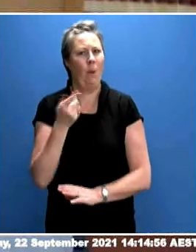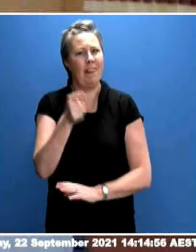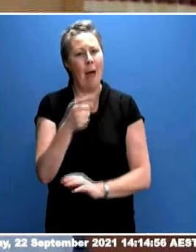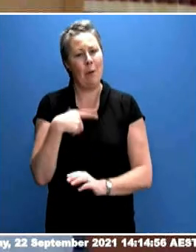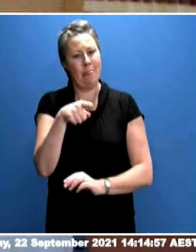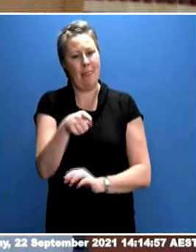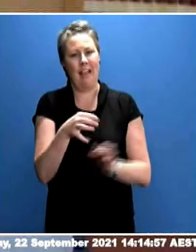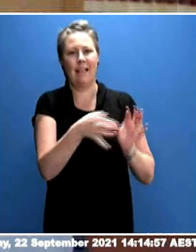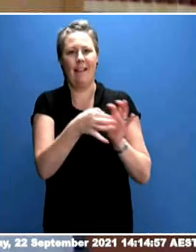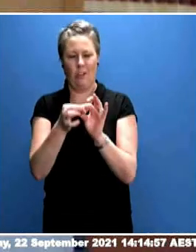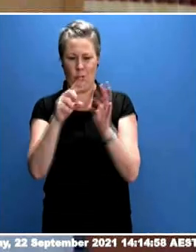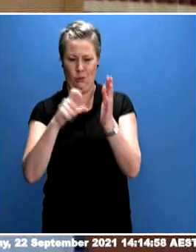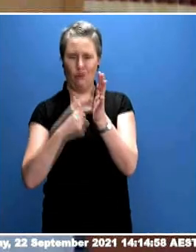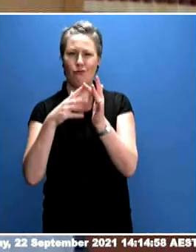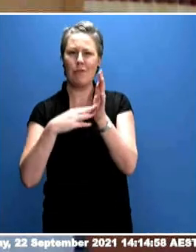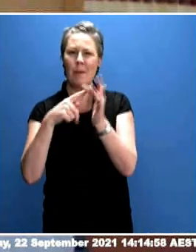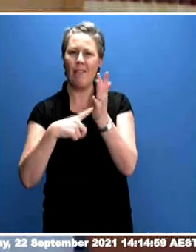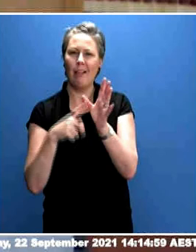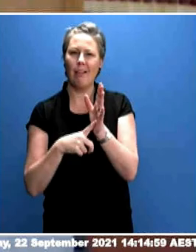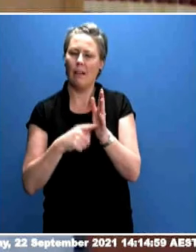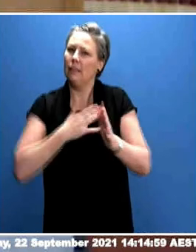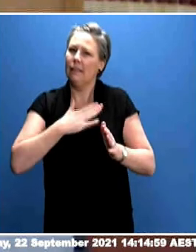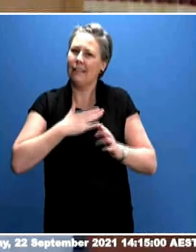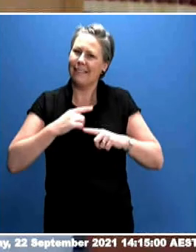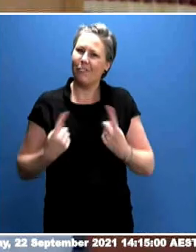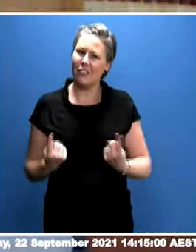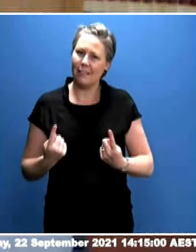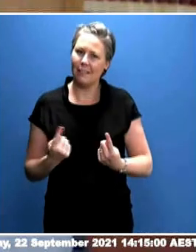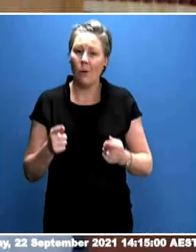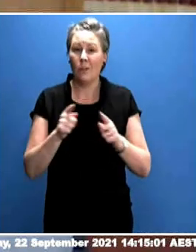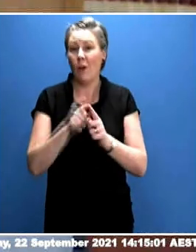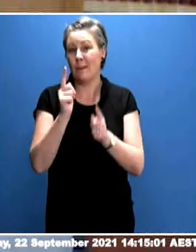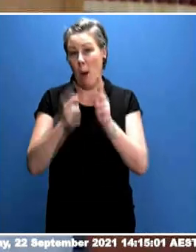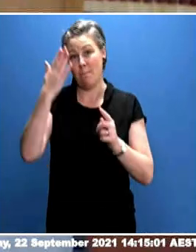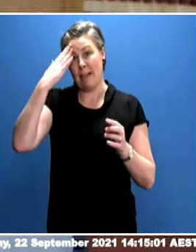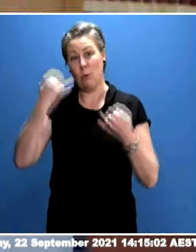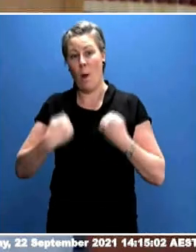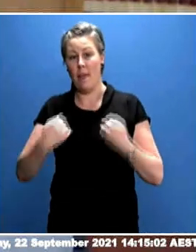And again, sometimes the Mental Health Services wish to discharge a child,